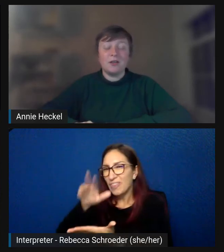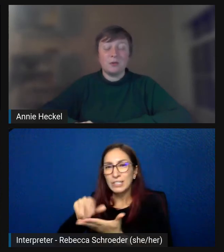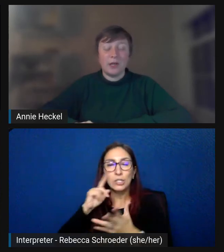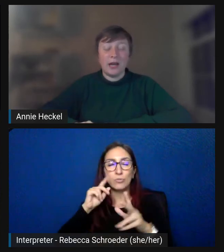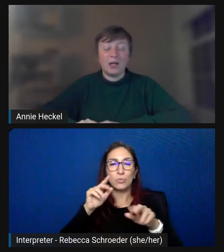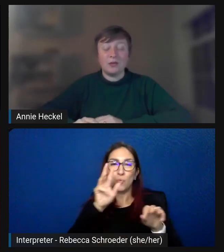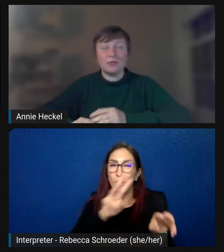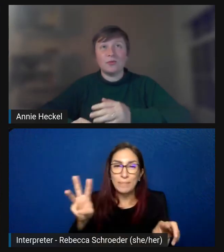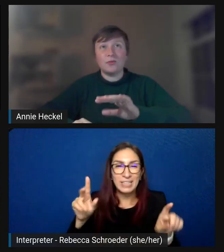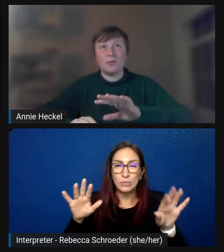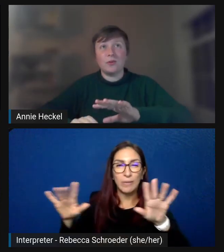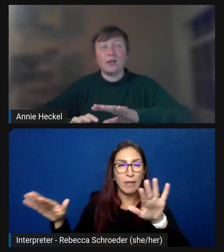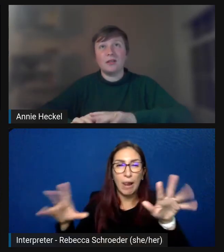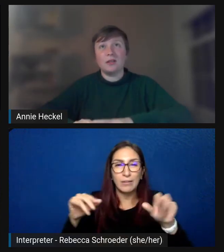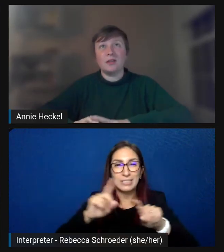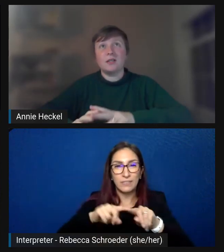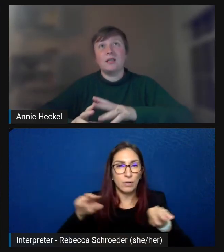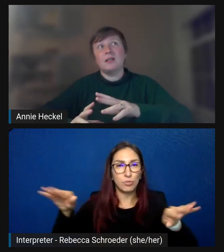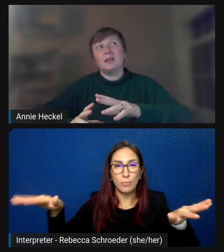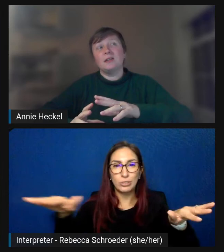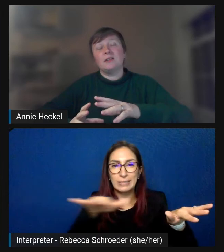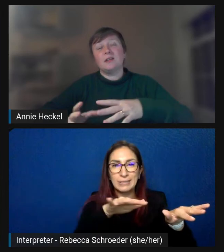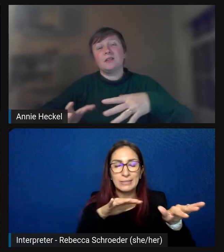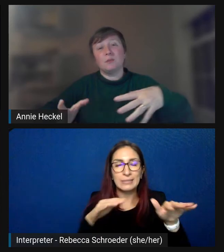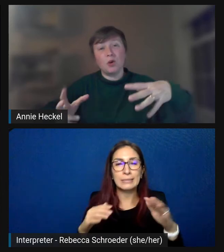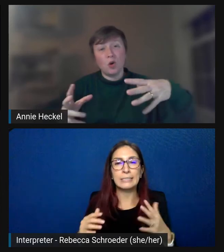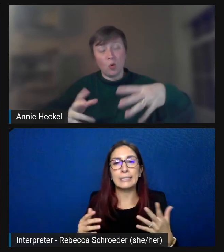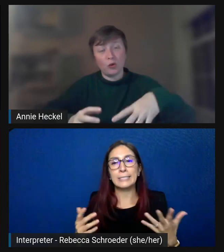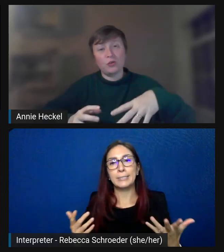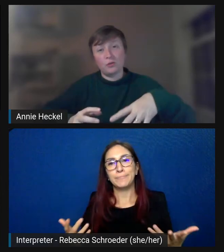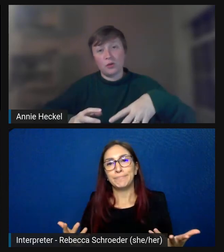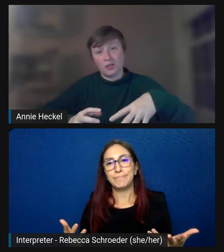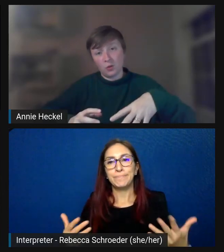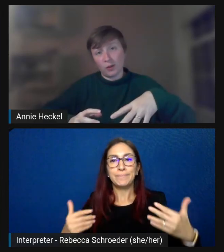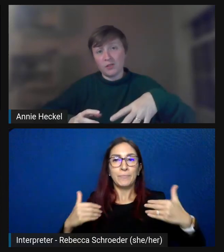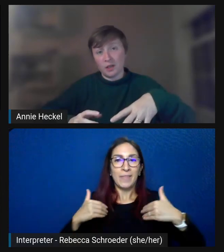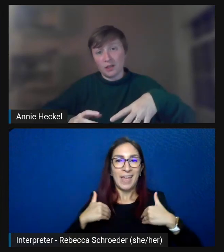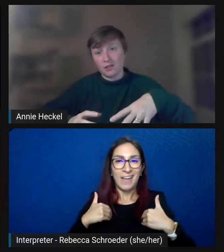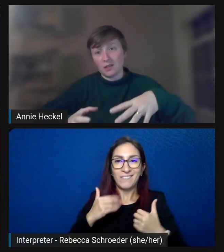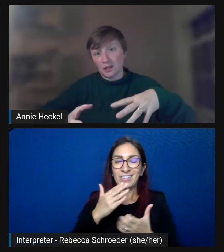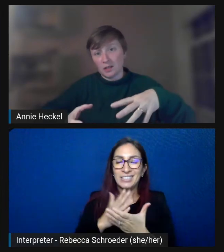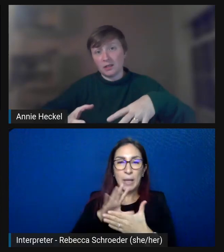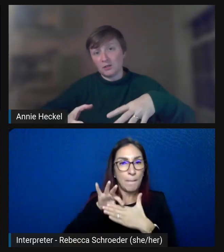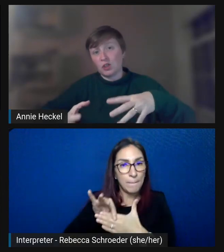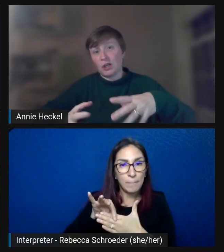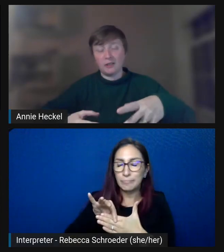We have some core university websites that get checked